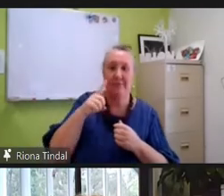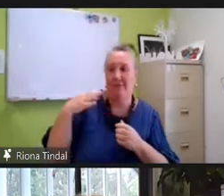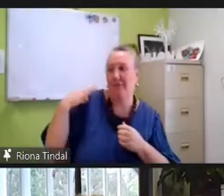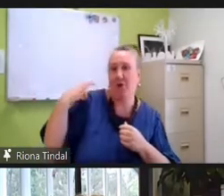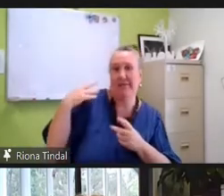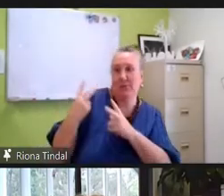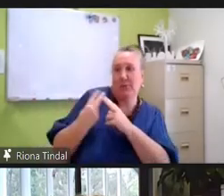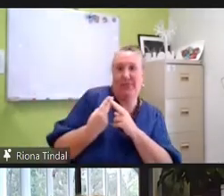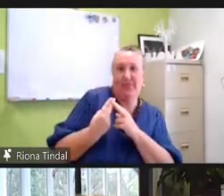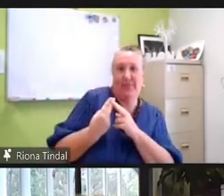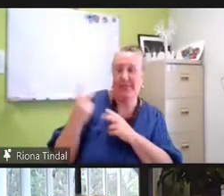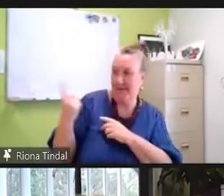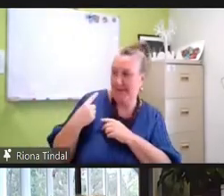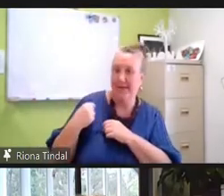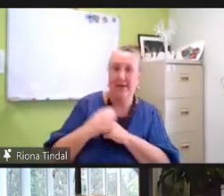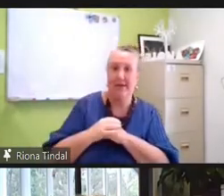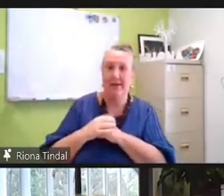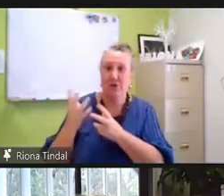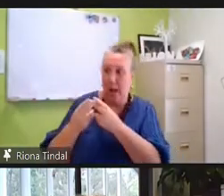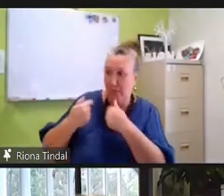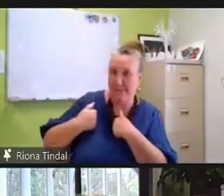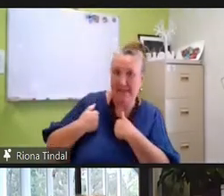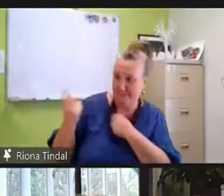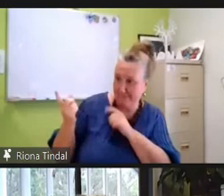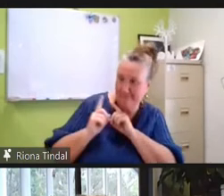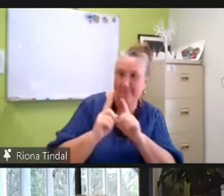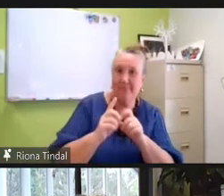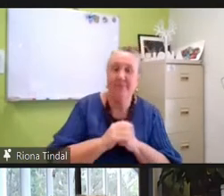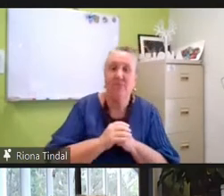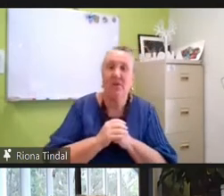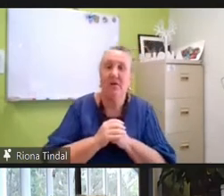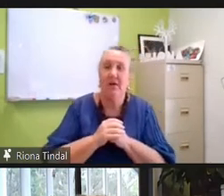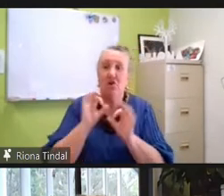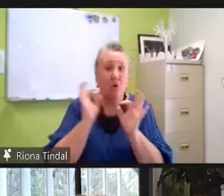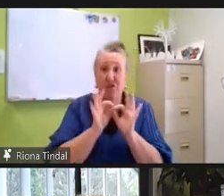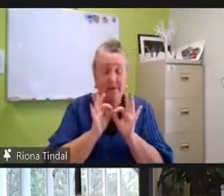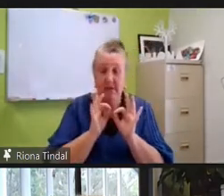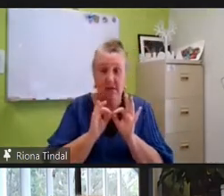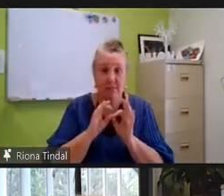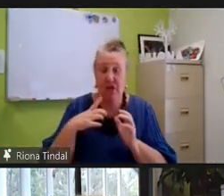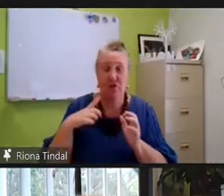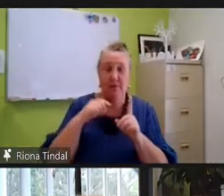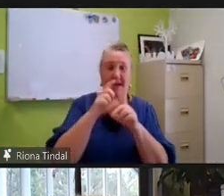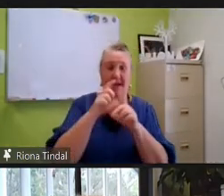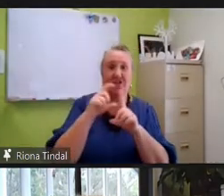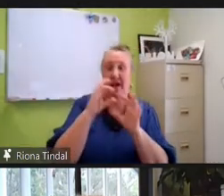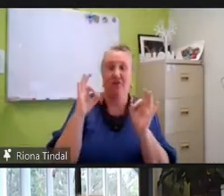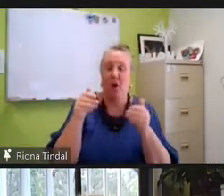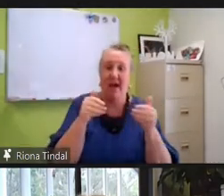and I needed a hearing volunteer to work with me to be my companion. There was no interpreting